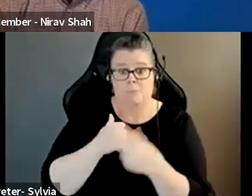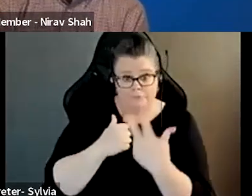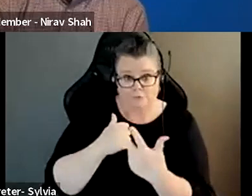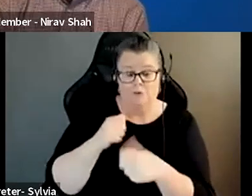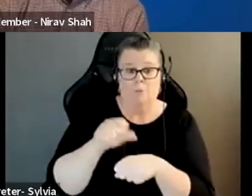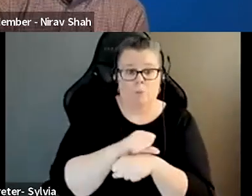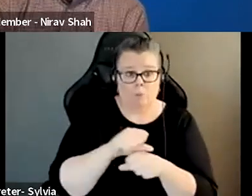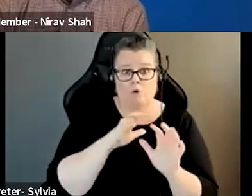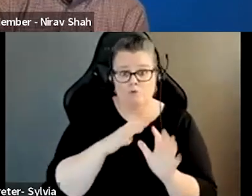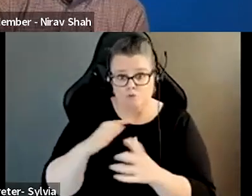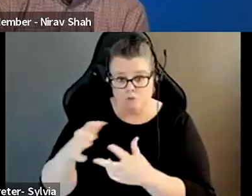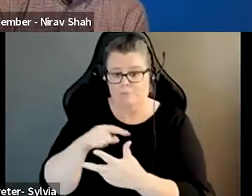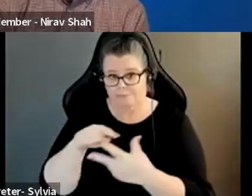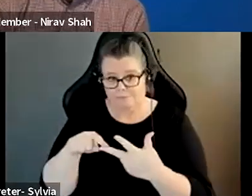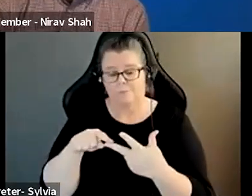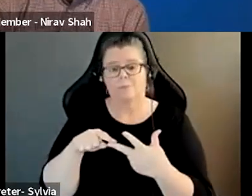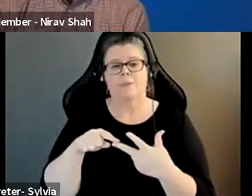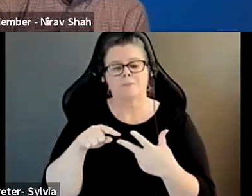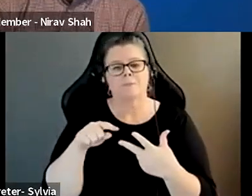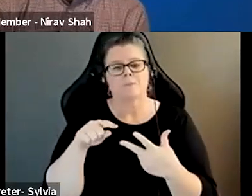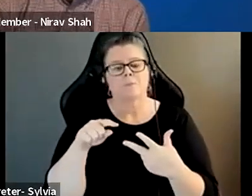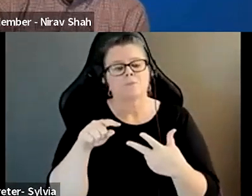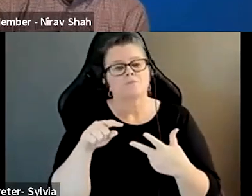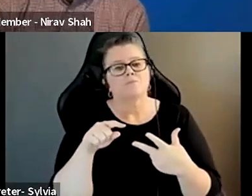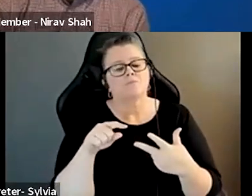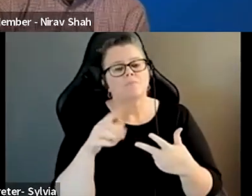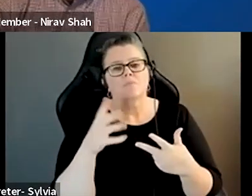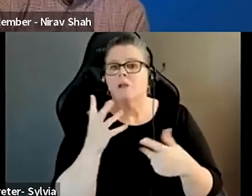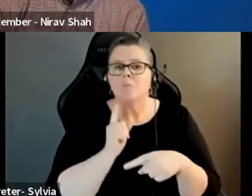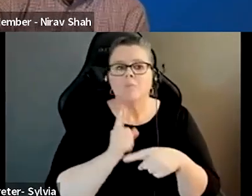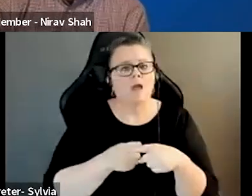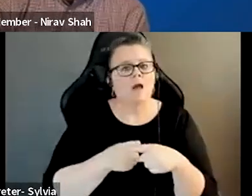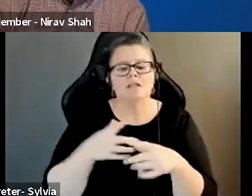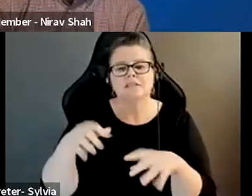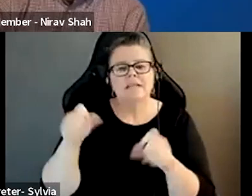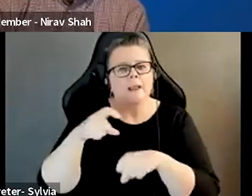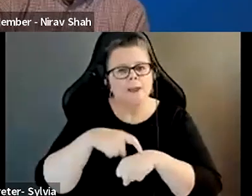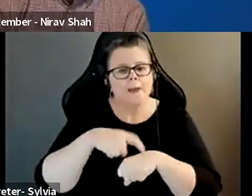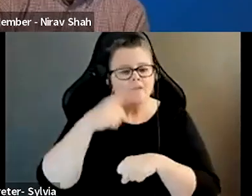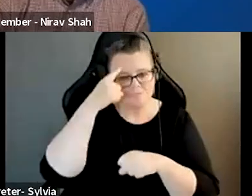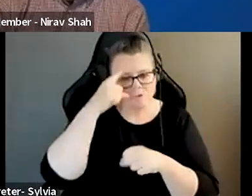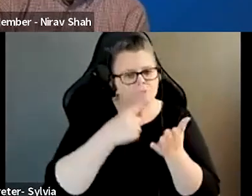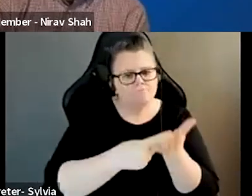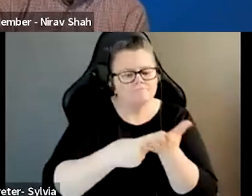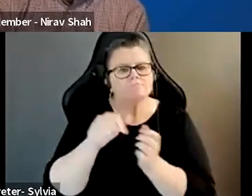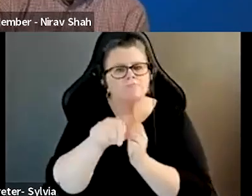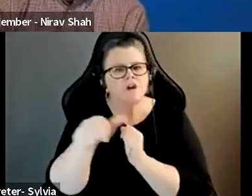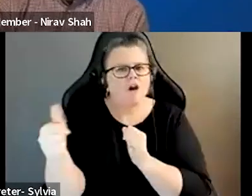to be able to talk about some other issues, some issues that are of interest to you.